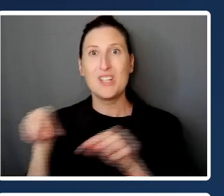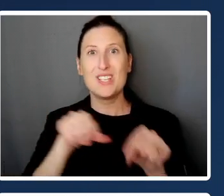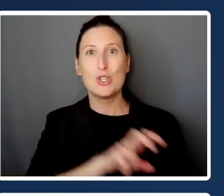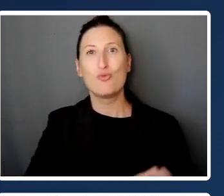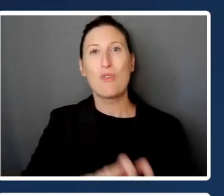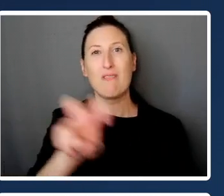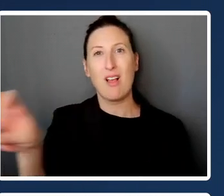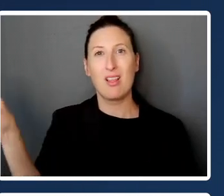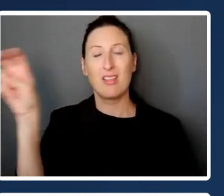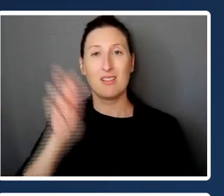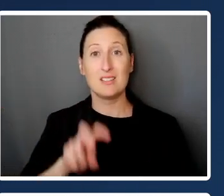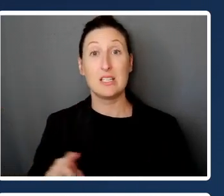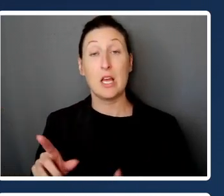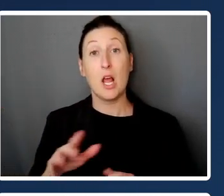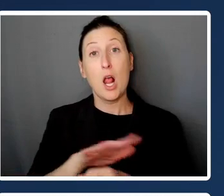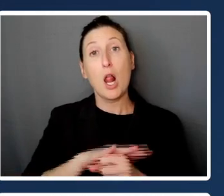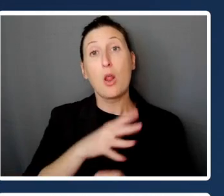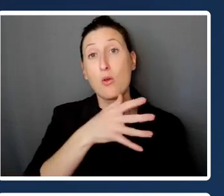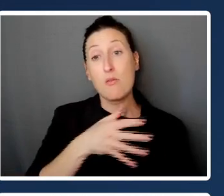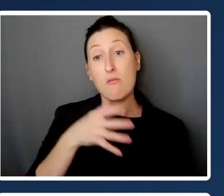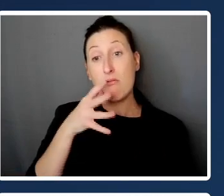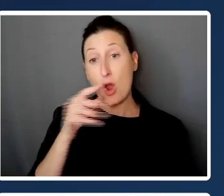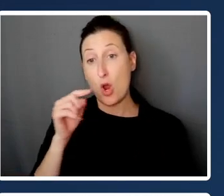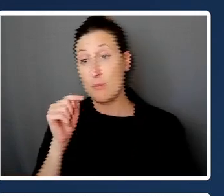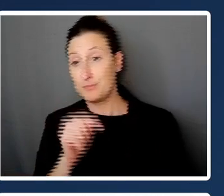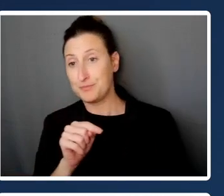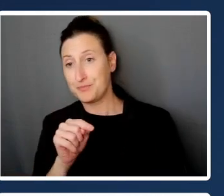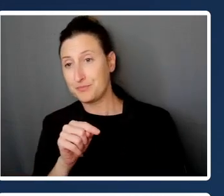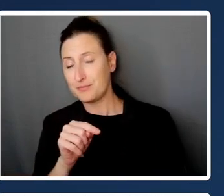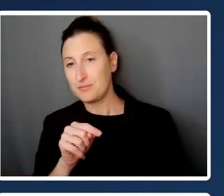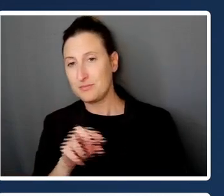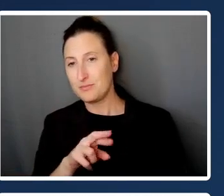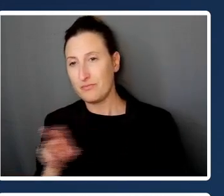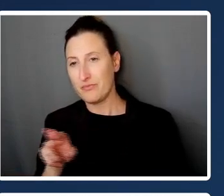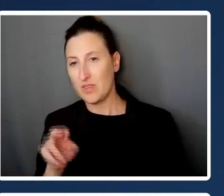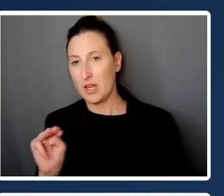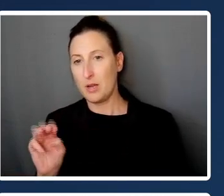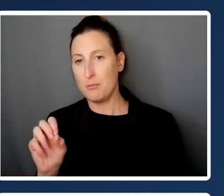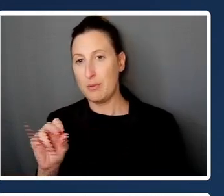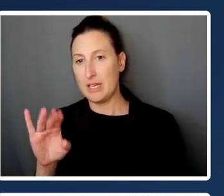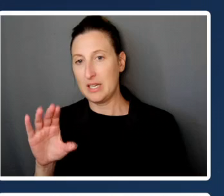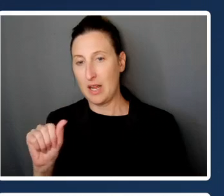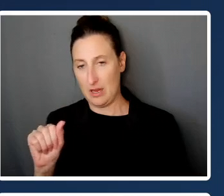farm. You can see on the right-hand side there. That's Monica, and she is in charge of a pop-up